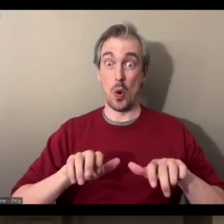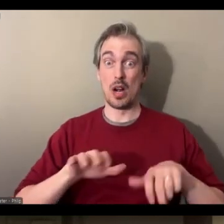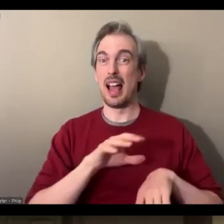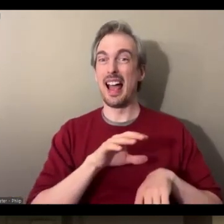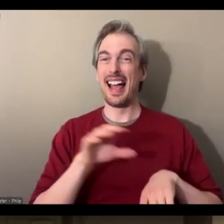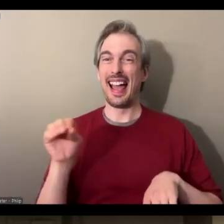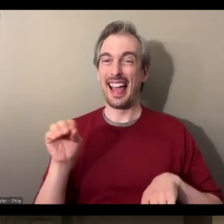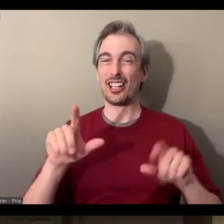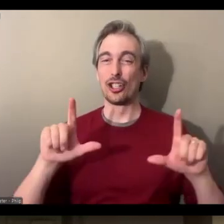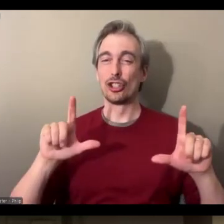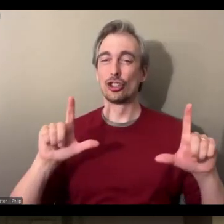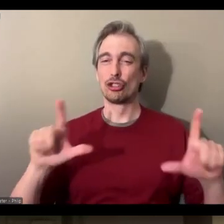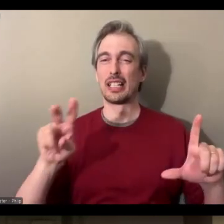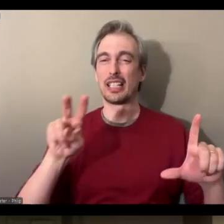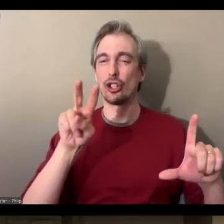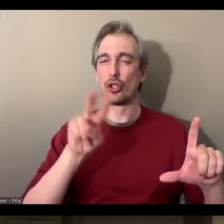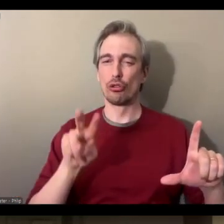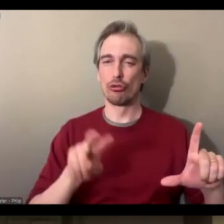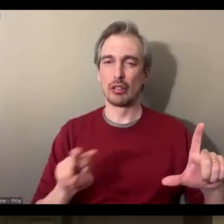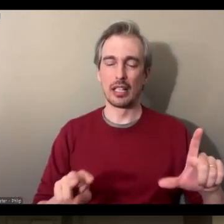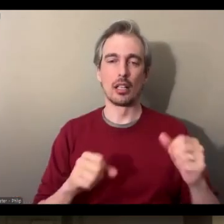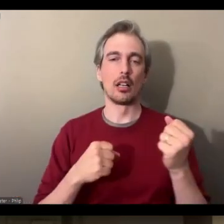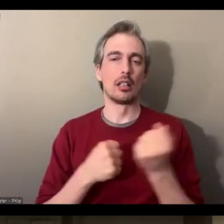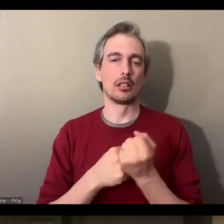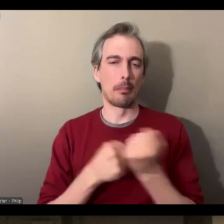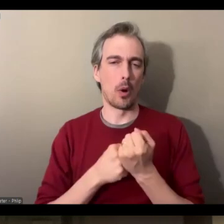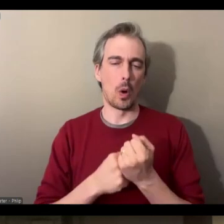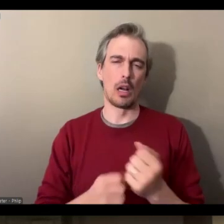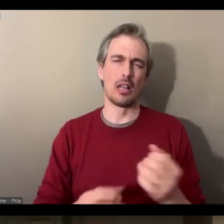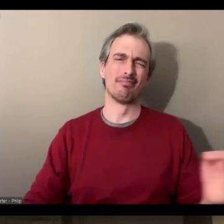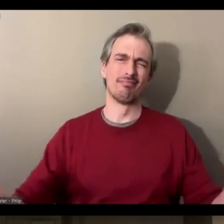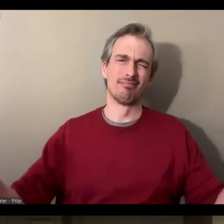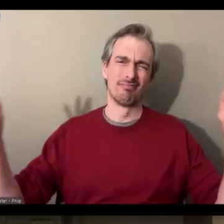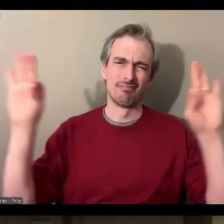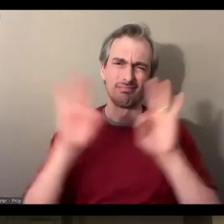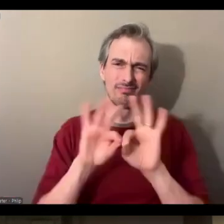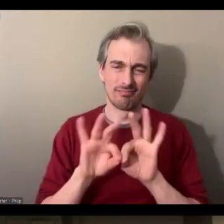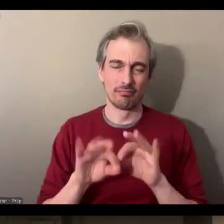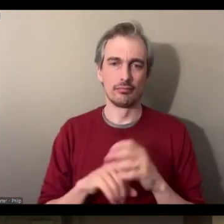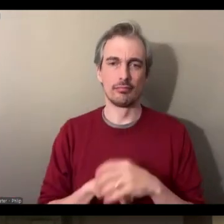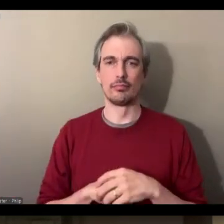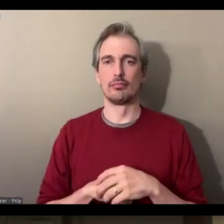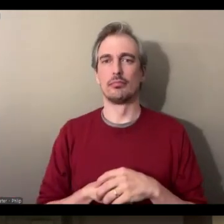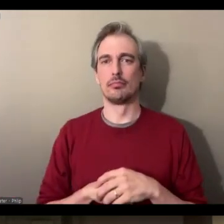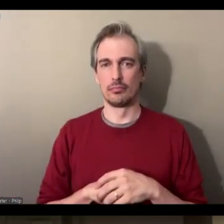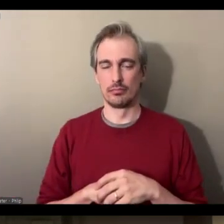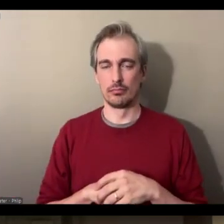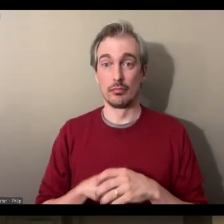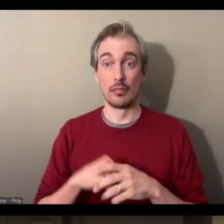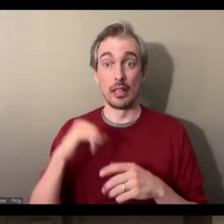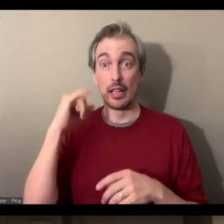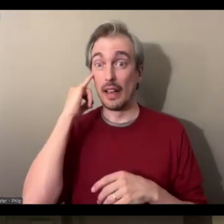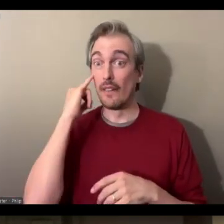If you can't navigate it with a keyboard, it's probably not useful to the